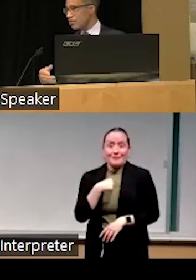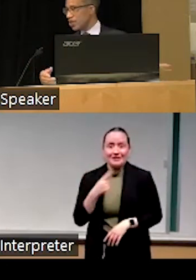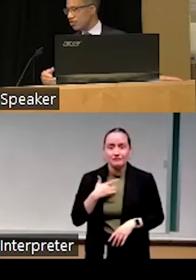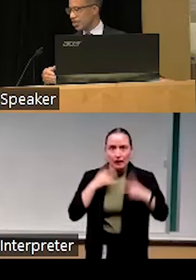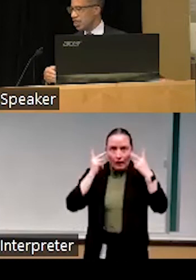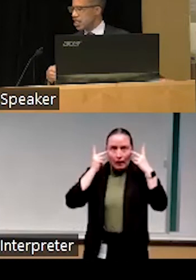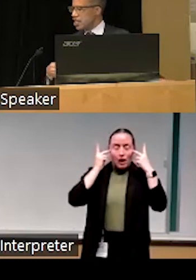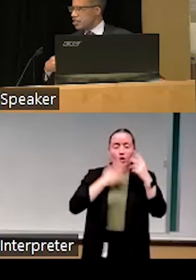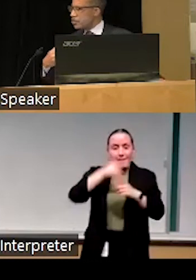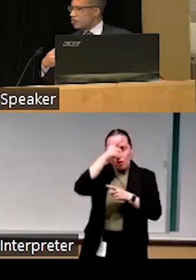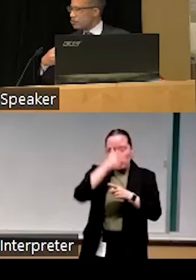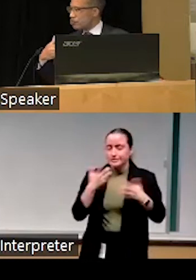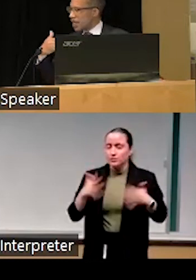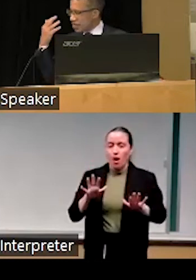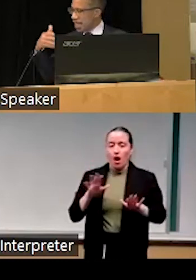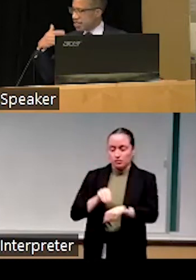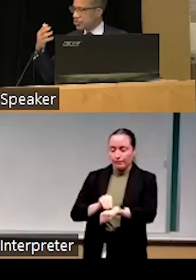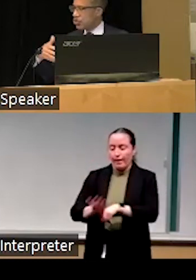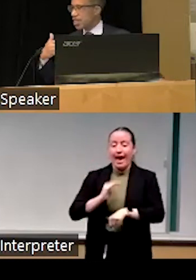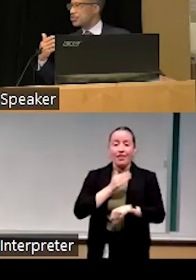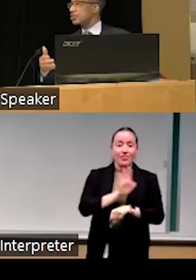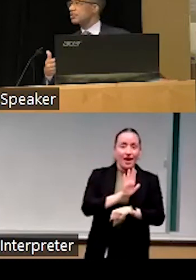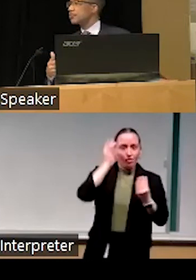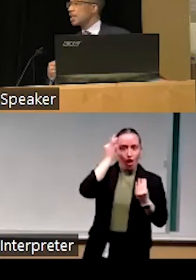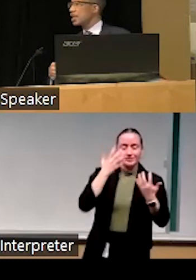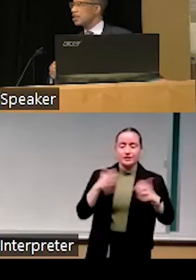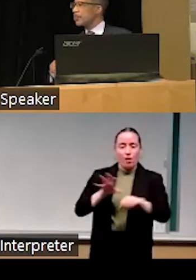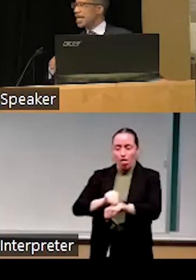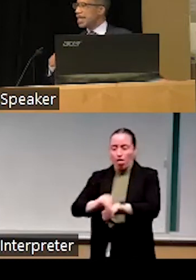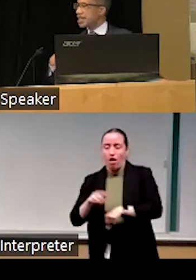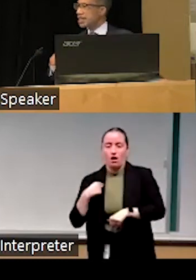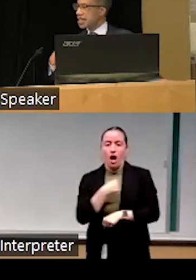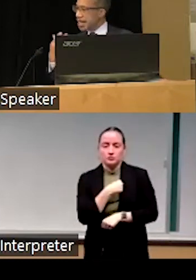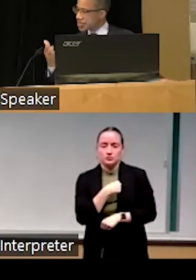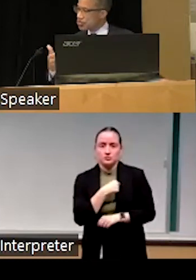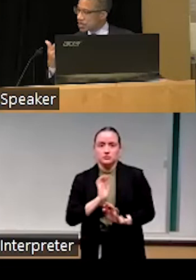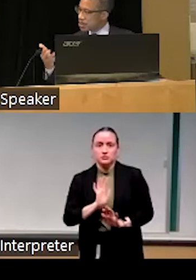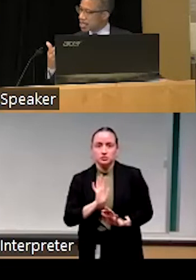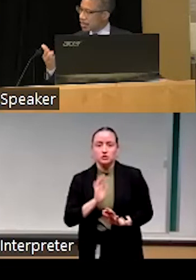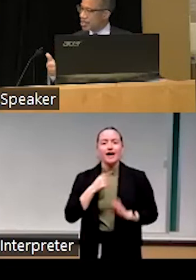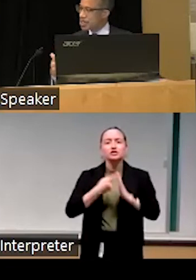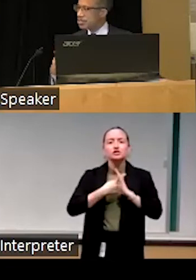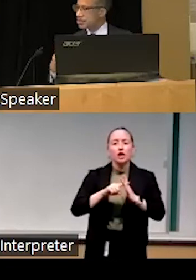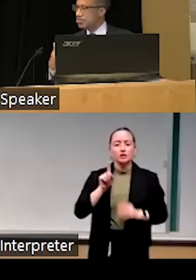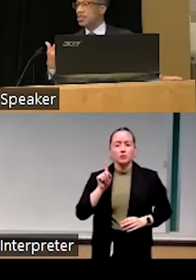brother paranoid but I began to question um and and that's what kind of led me to